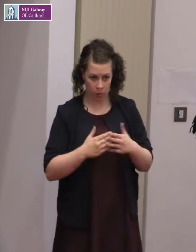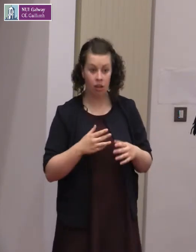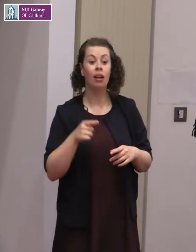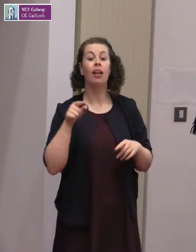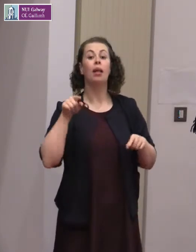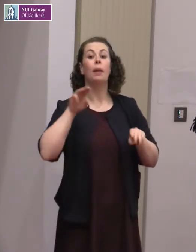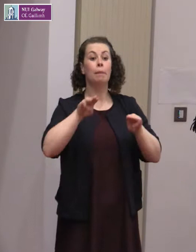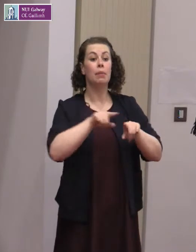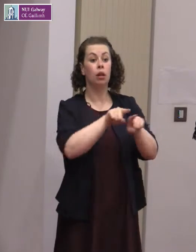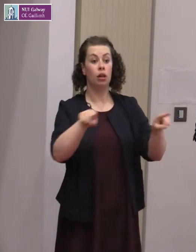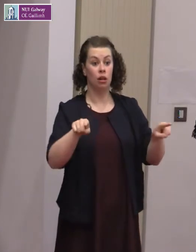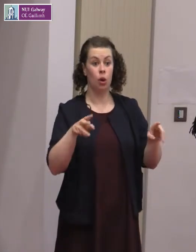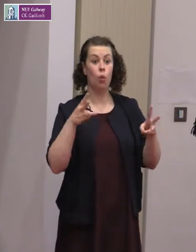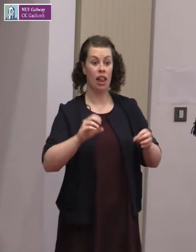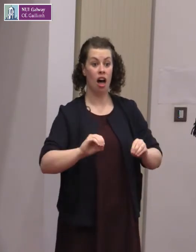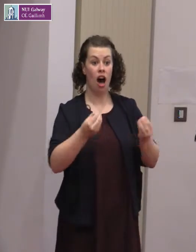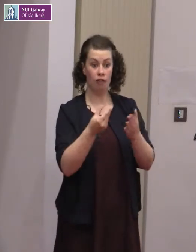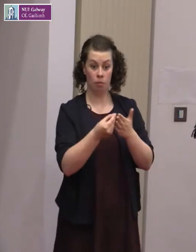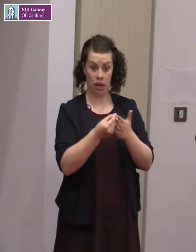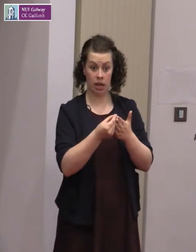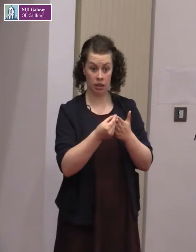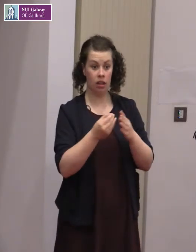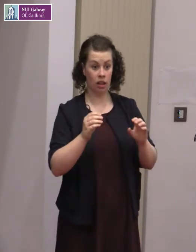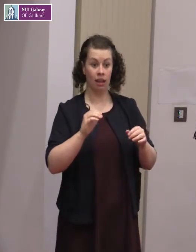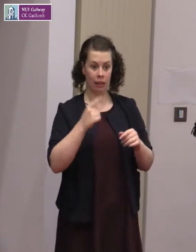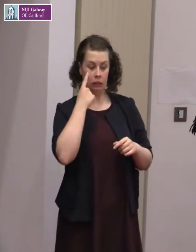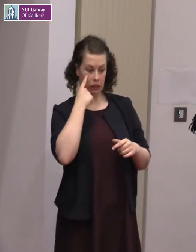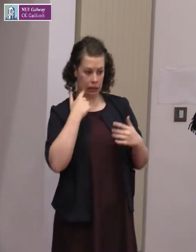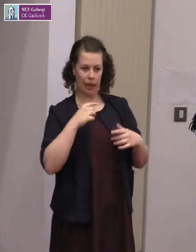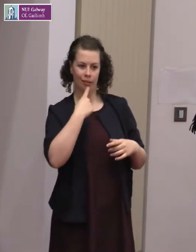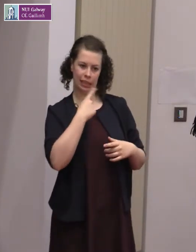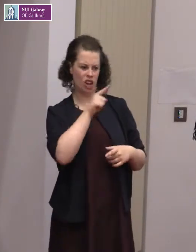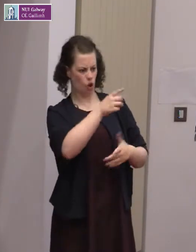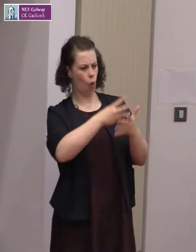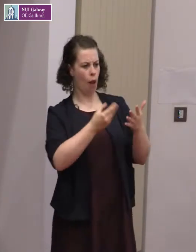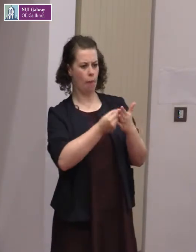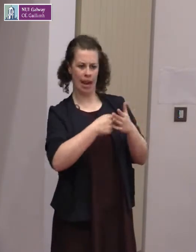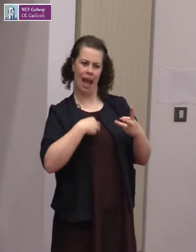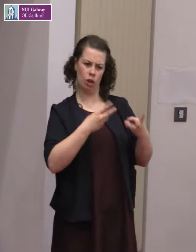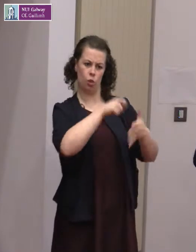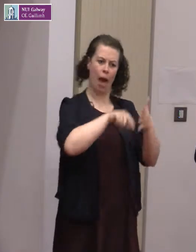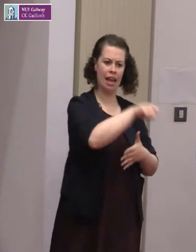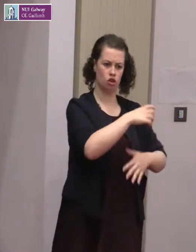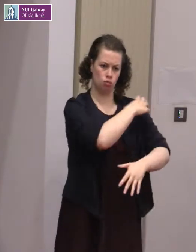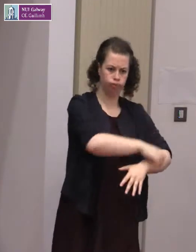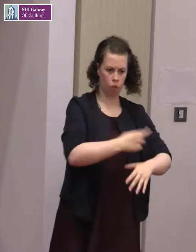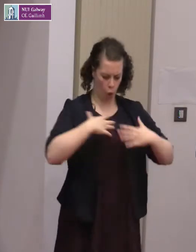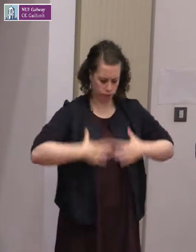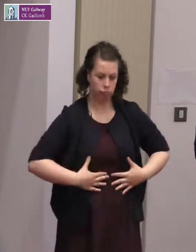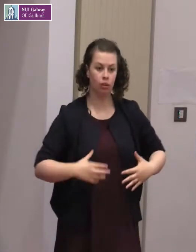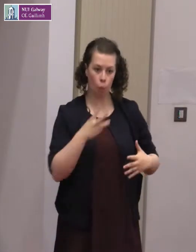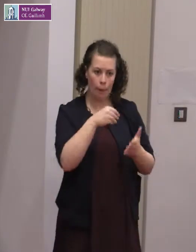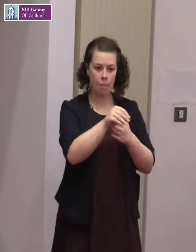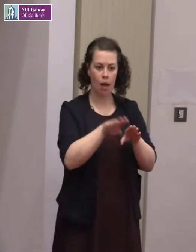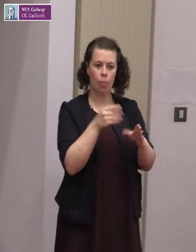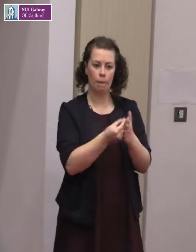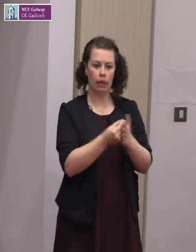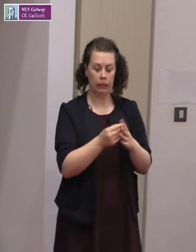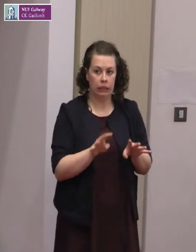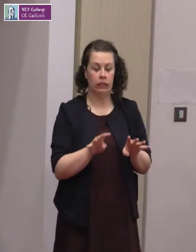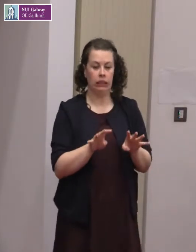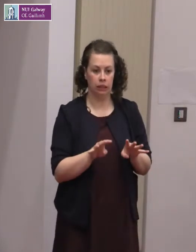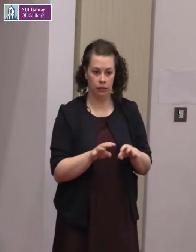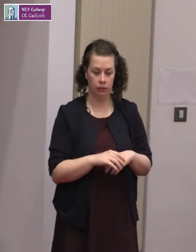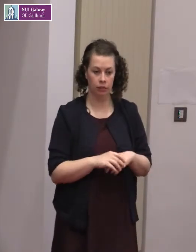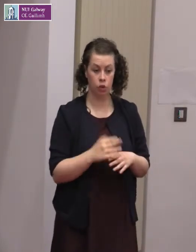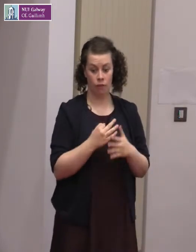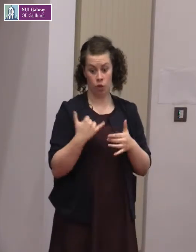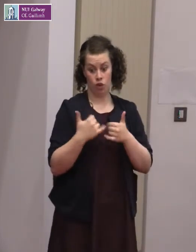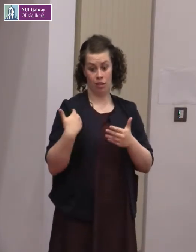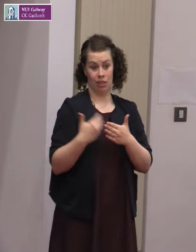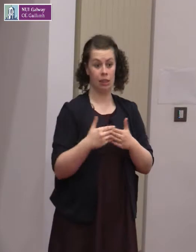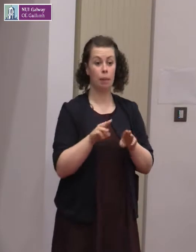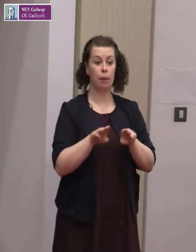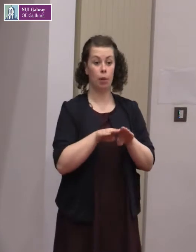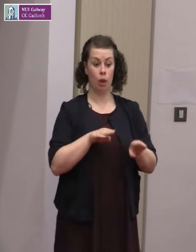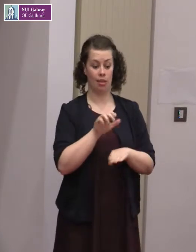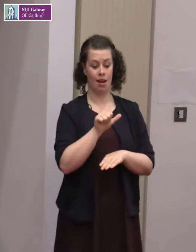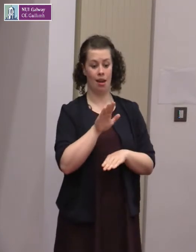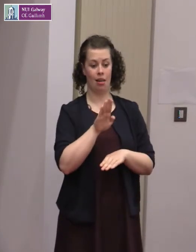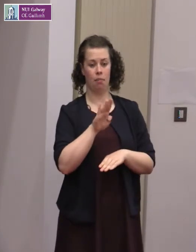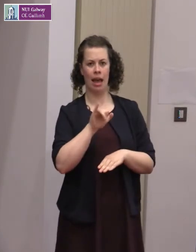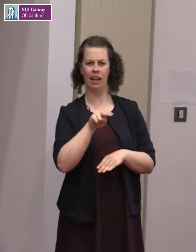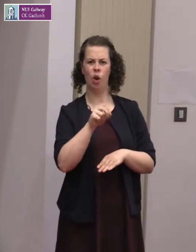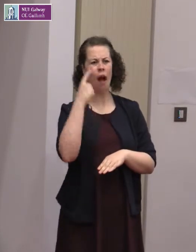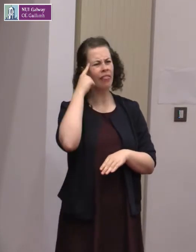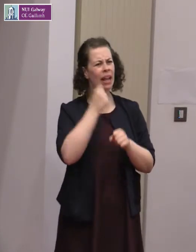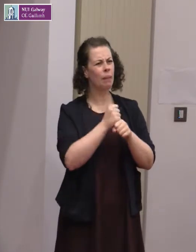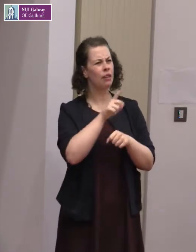that their body has cost a lot of money.